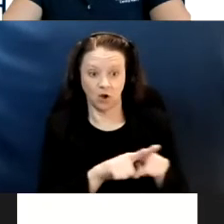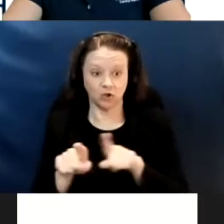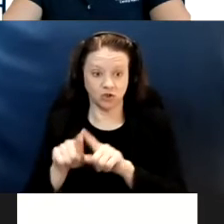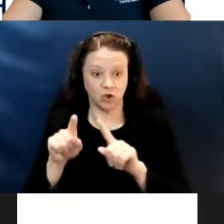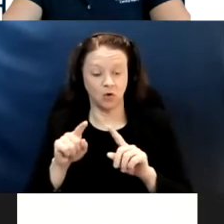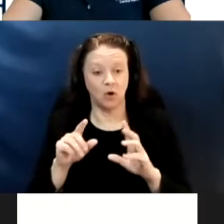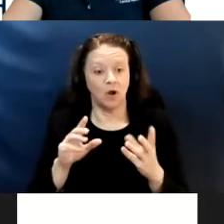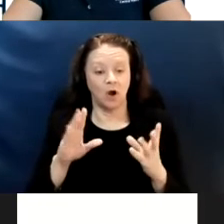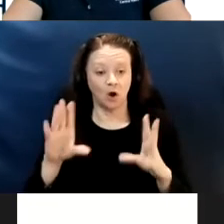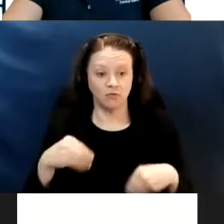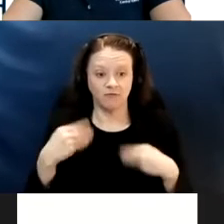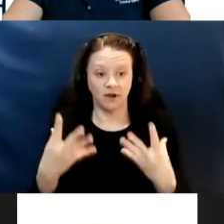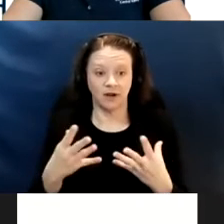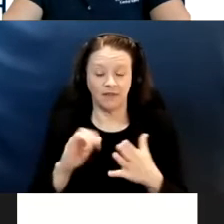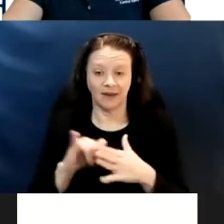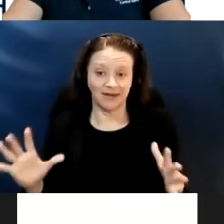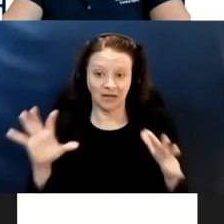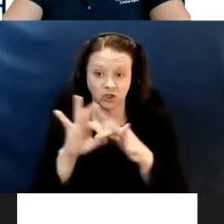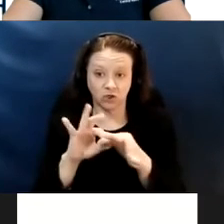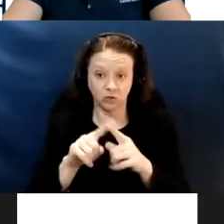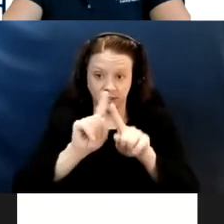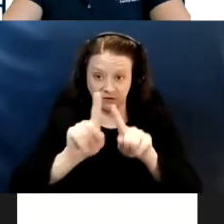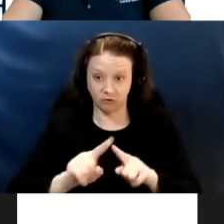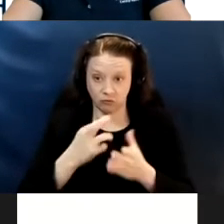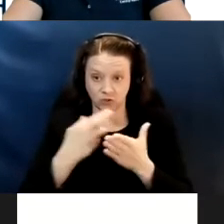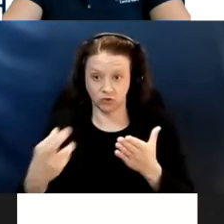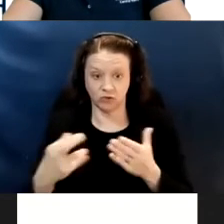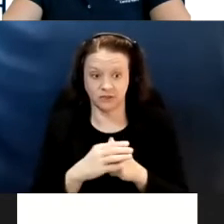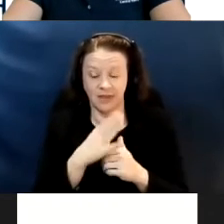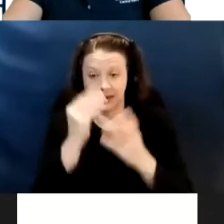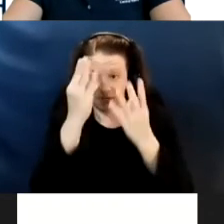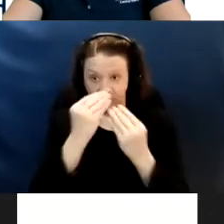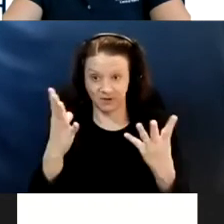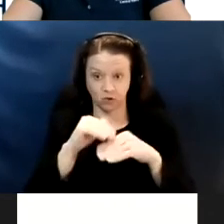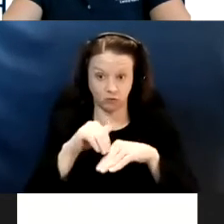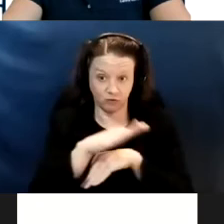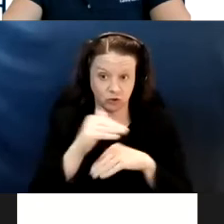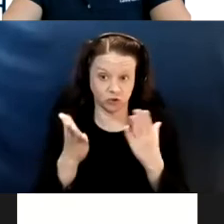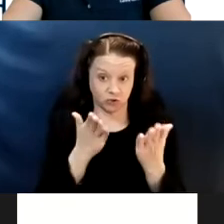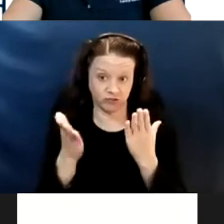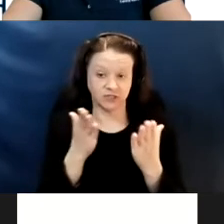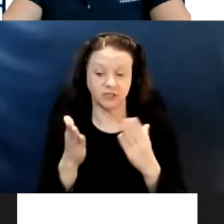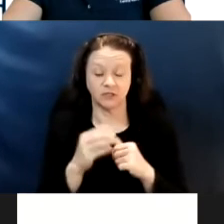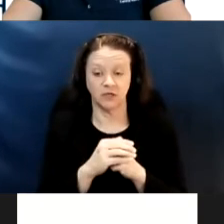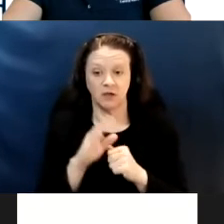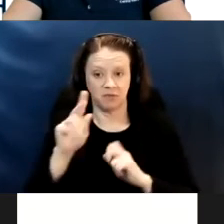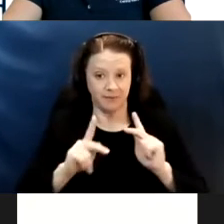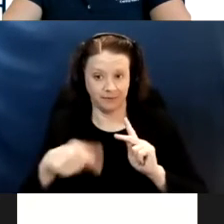that so important connection to the resources and information referral services that people need so desperately.